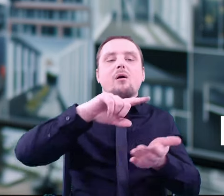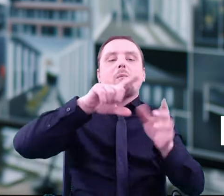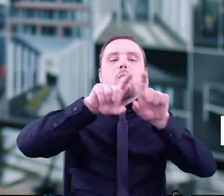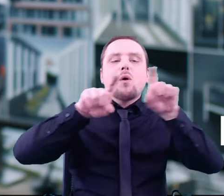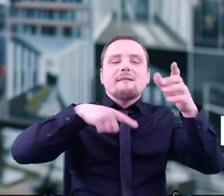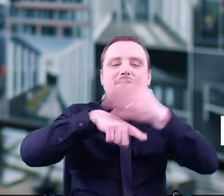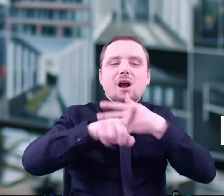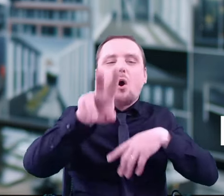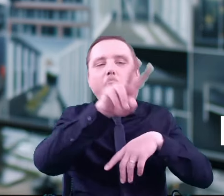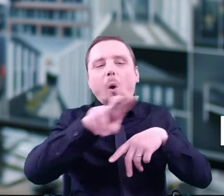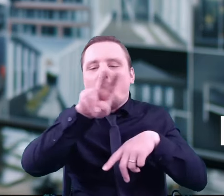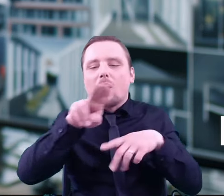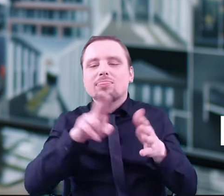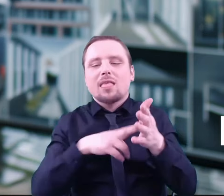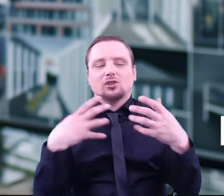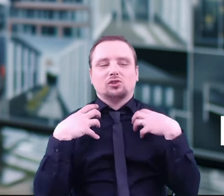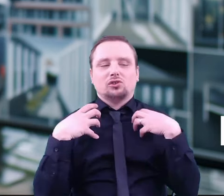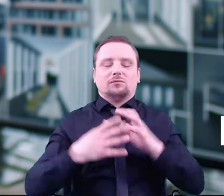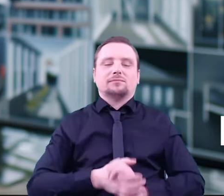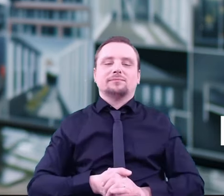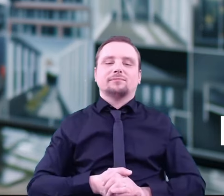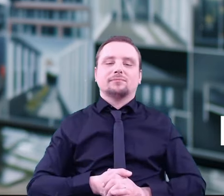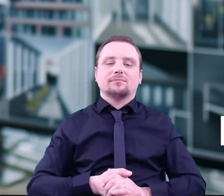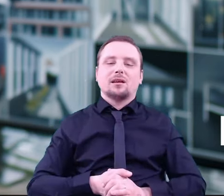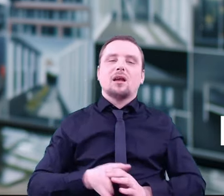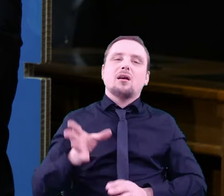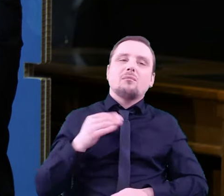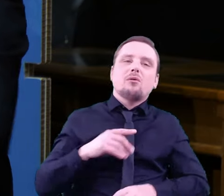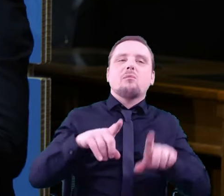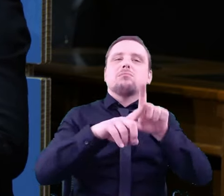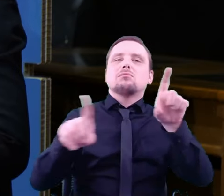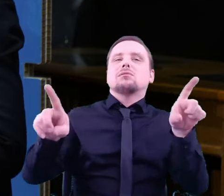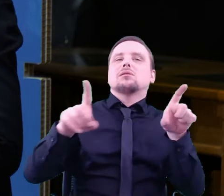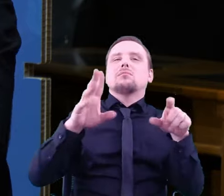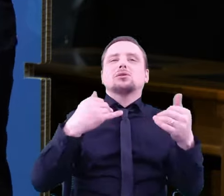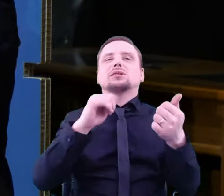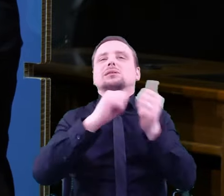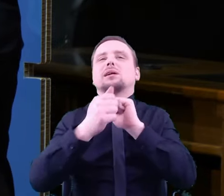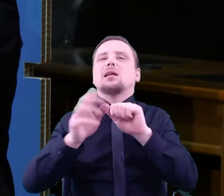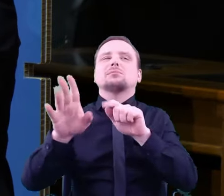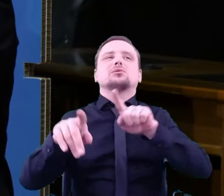and modify, for example its functional plan, in real time while inside.